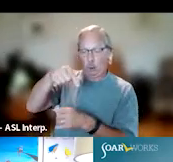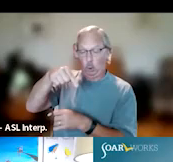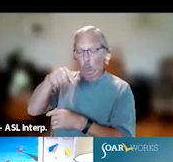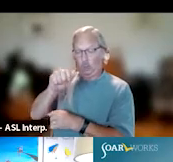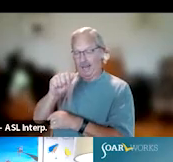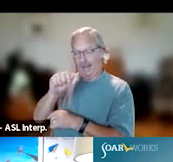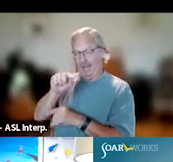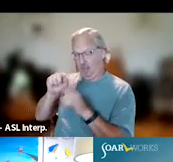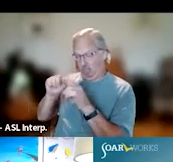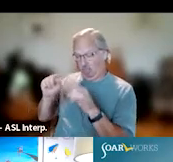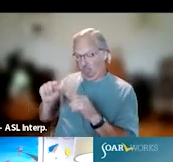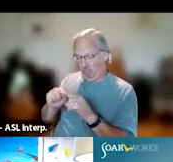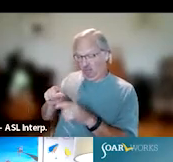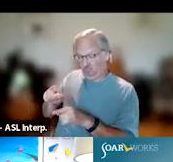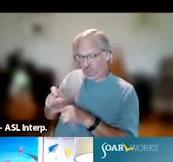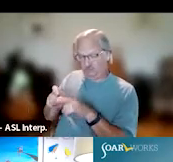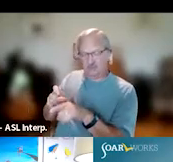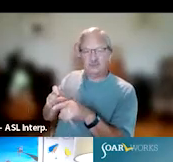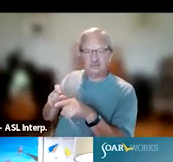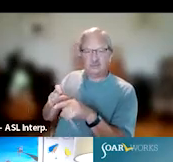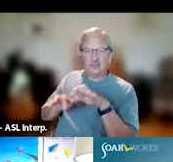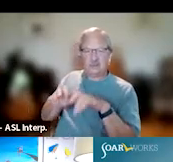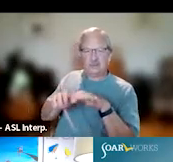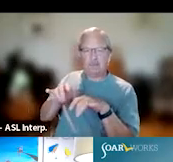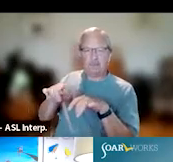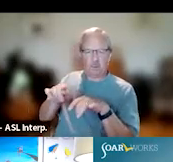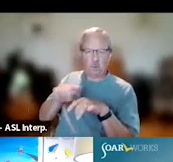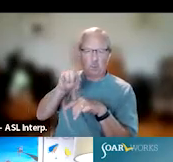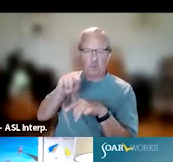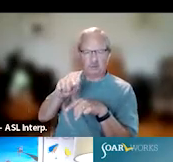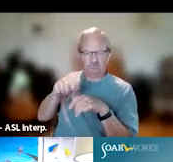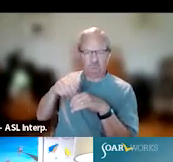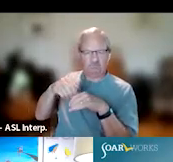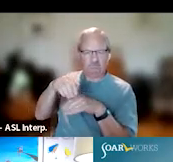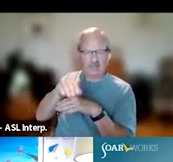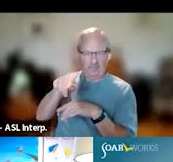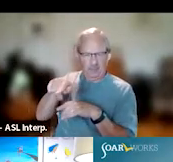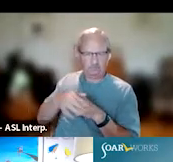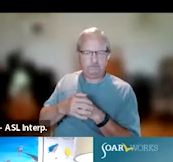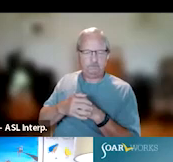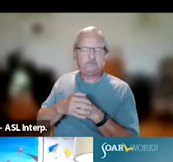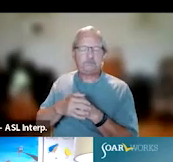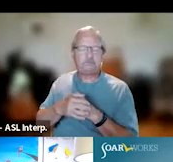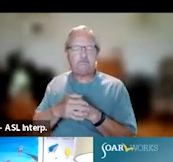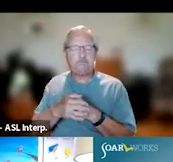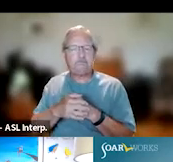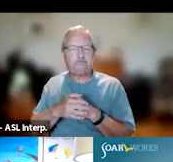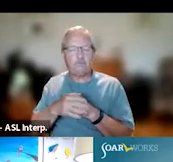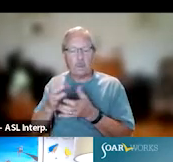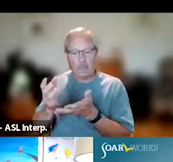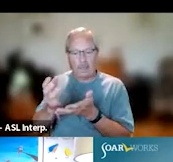There's a Q&A function at the bottom of your Zoom screen and we will gather your questions there